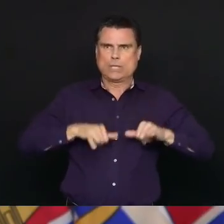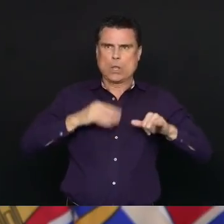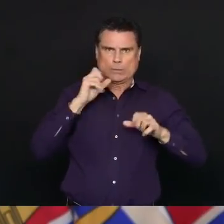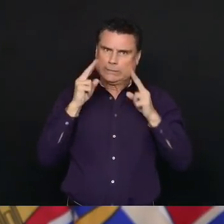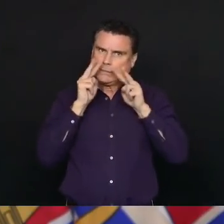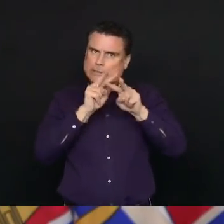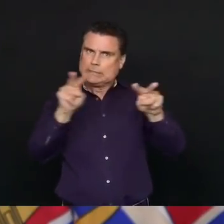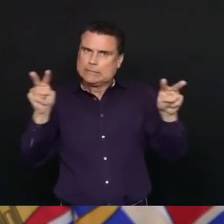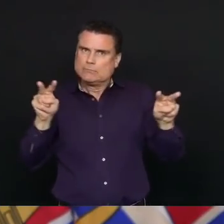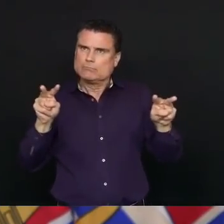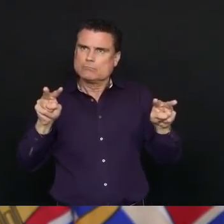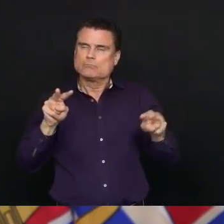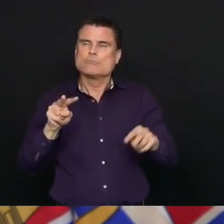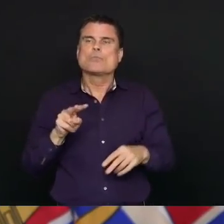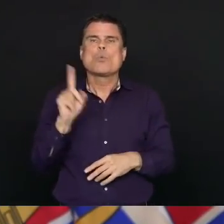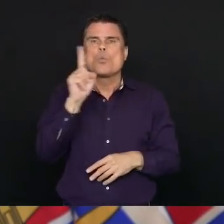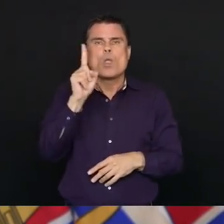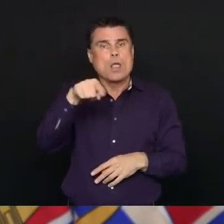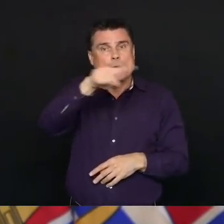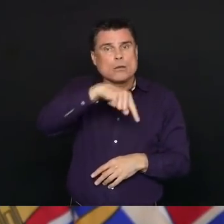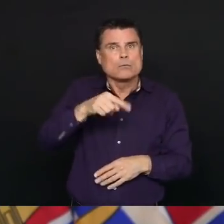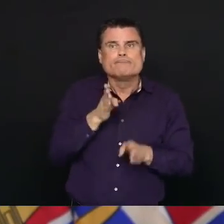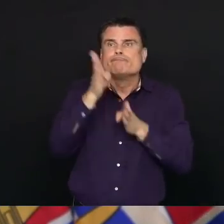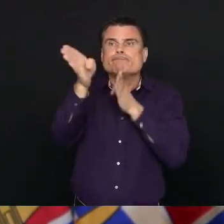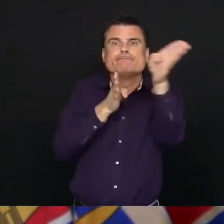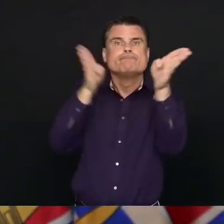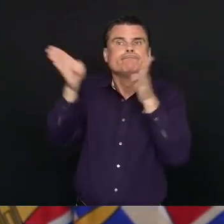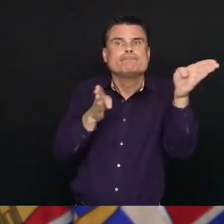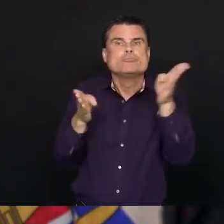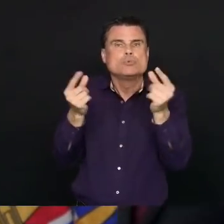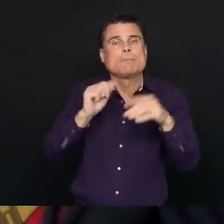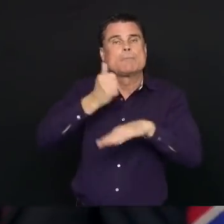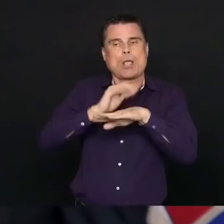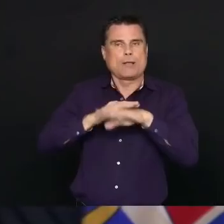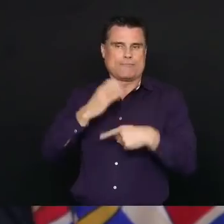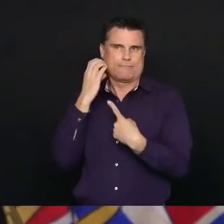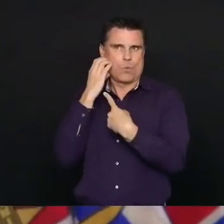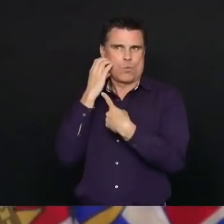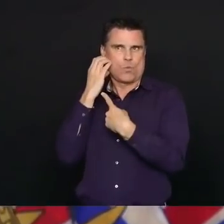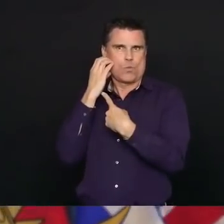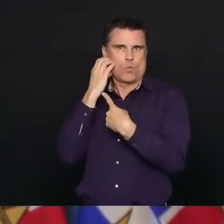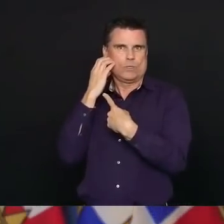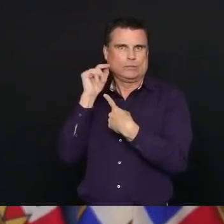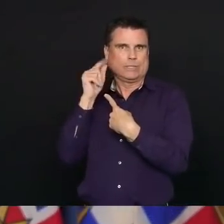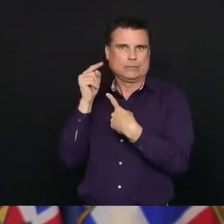decreased in different parts of the country and around the world. So part of it is based on that.